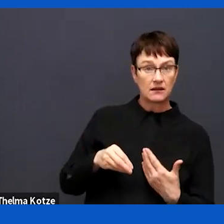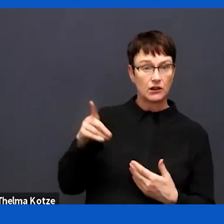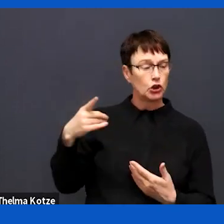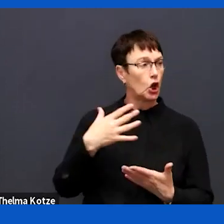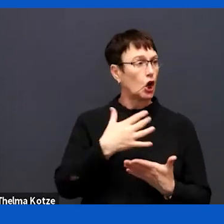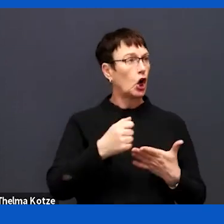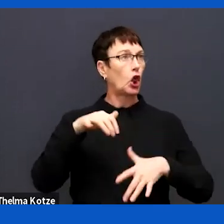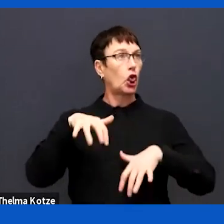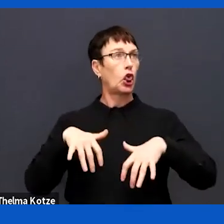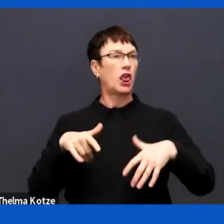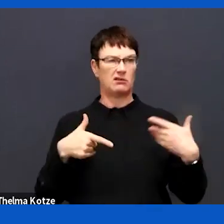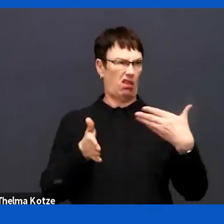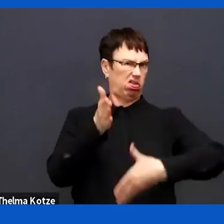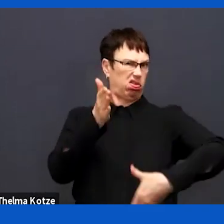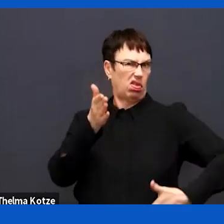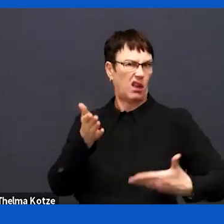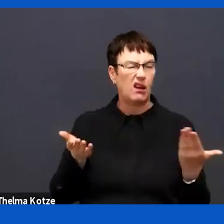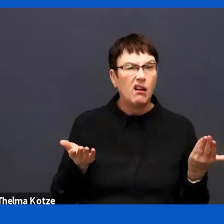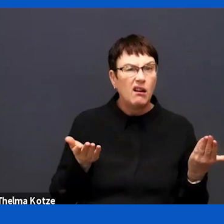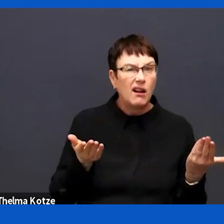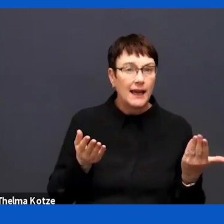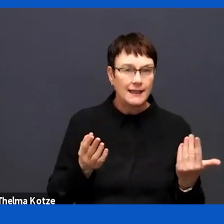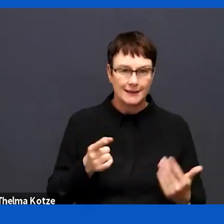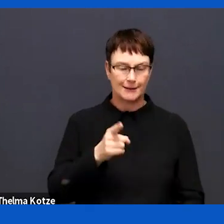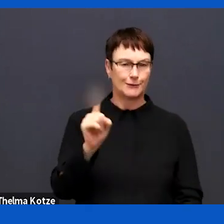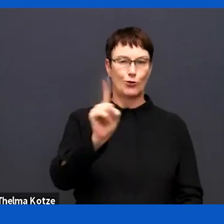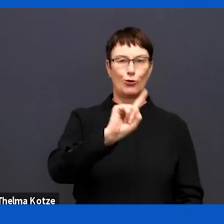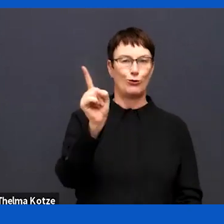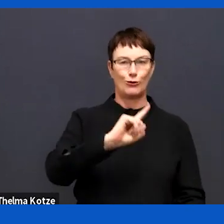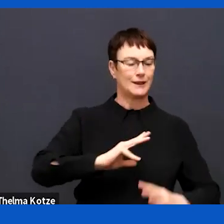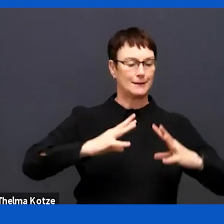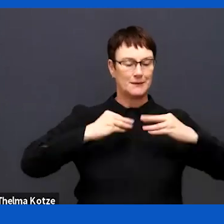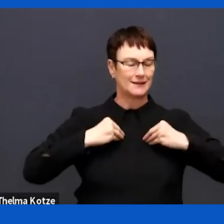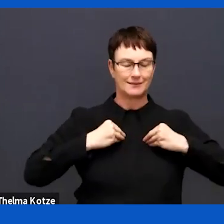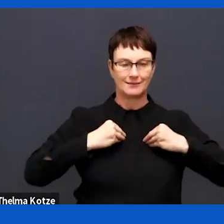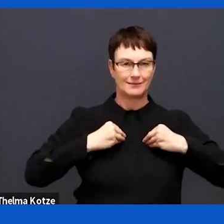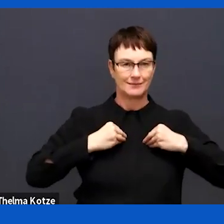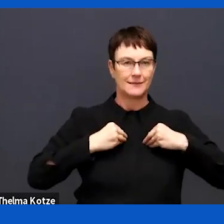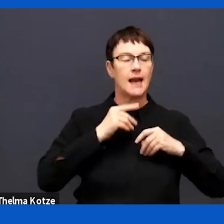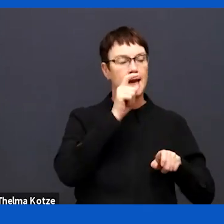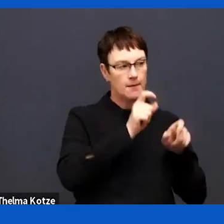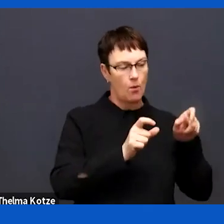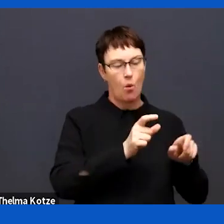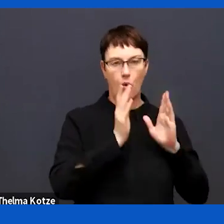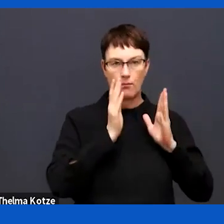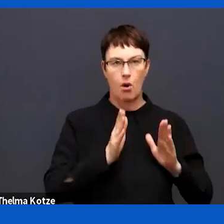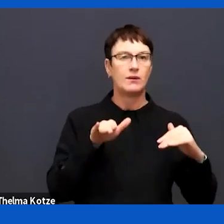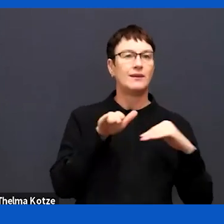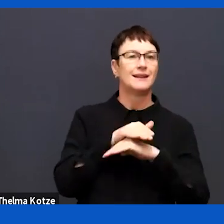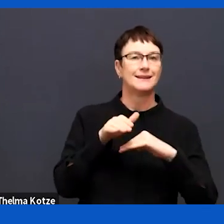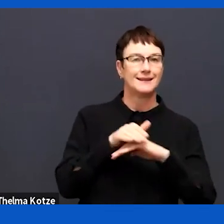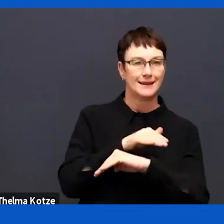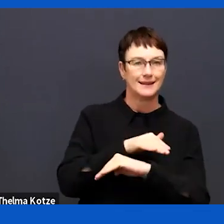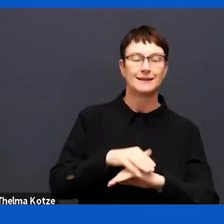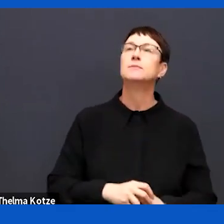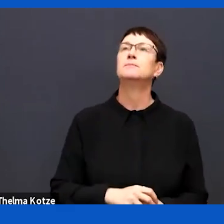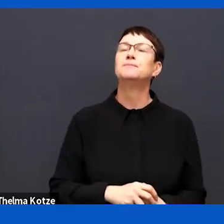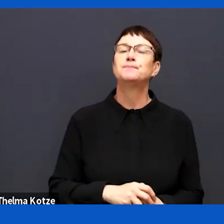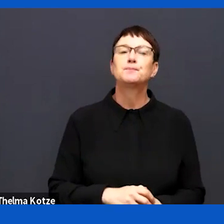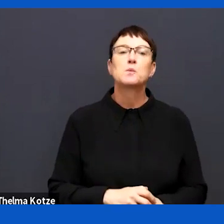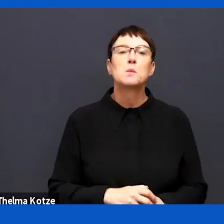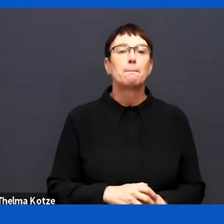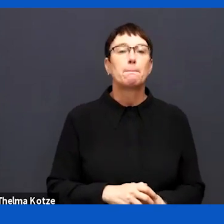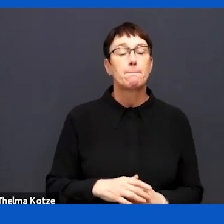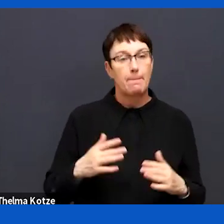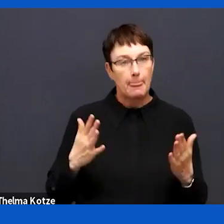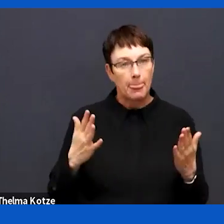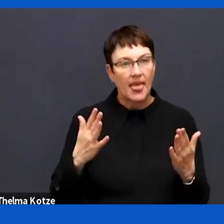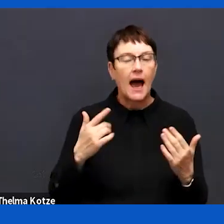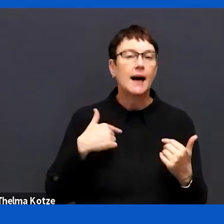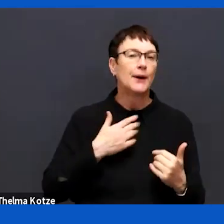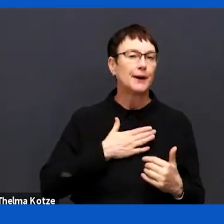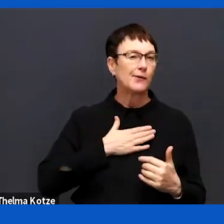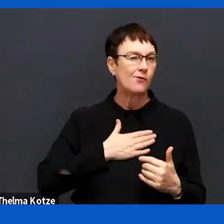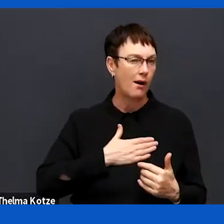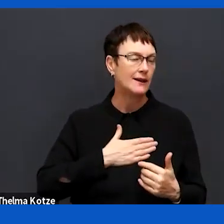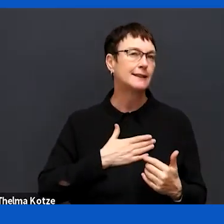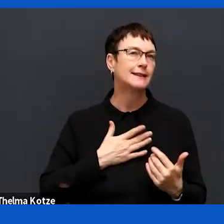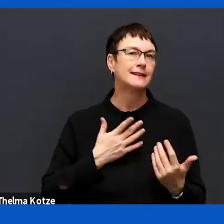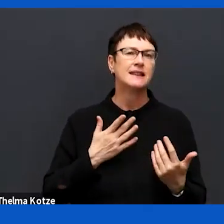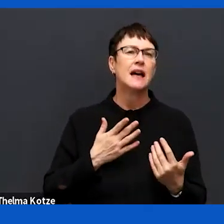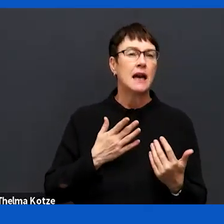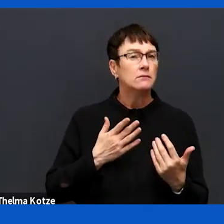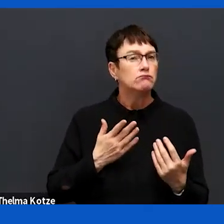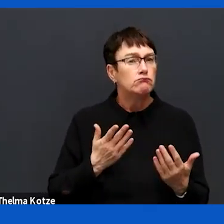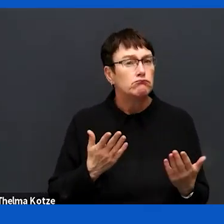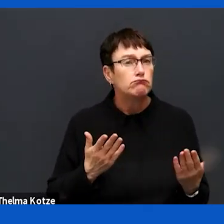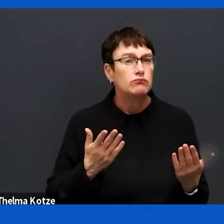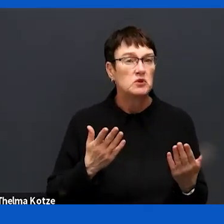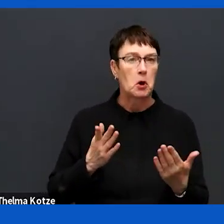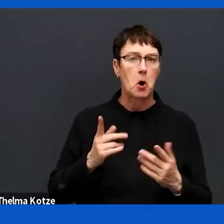And how we can still foster innovation and accessibility, it is important to observe the